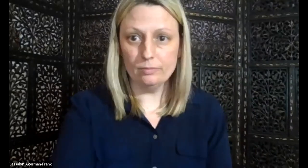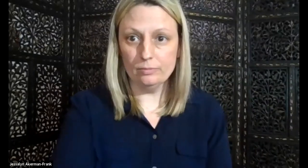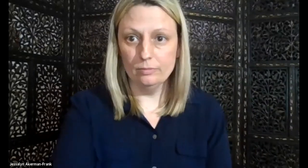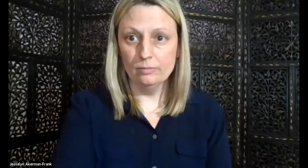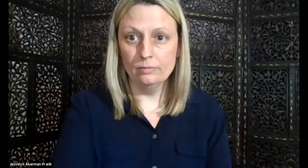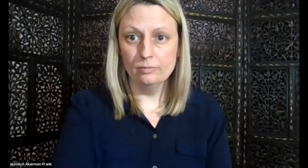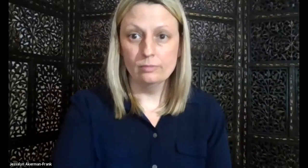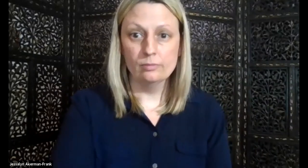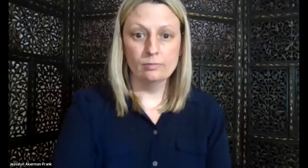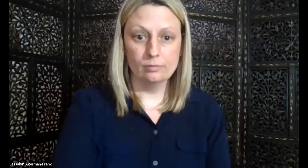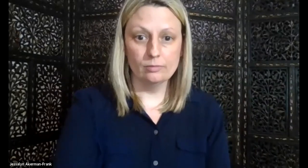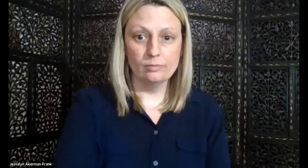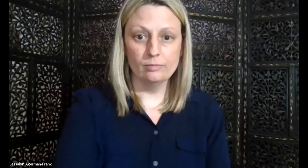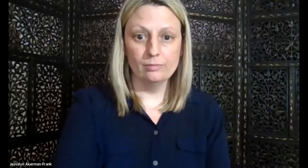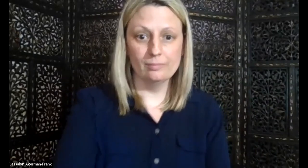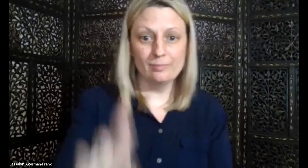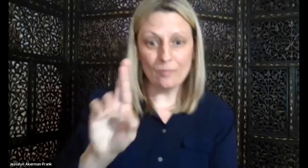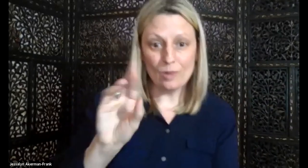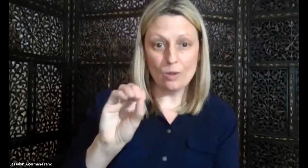any questions, comments, or